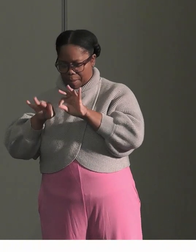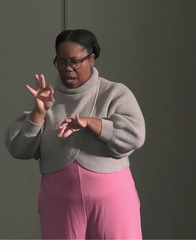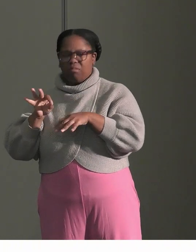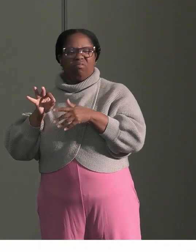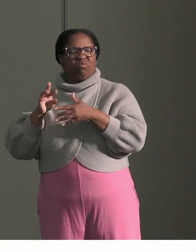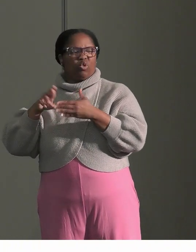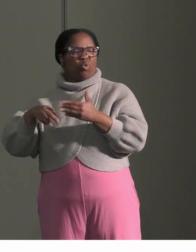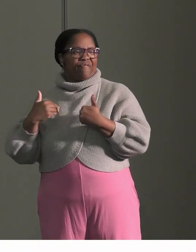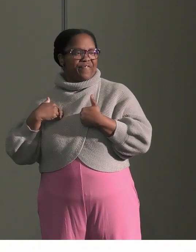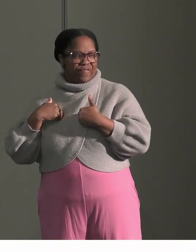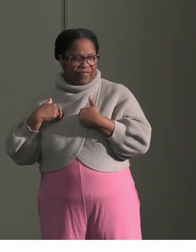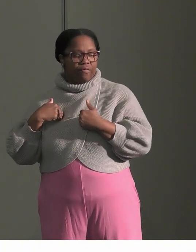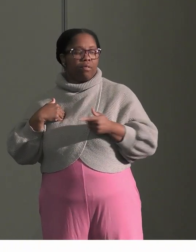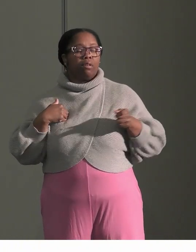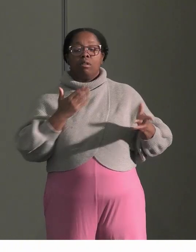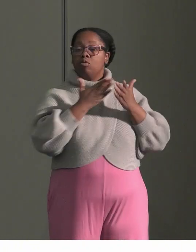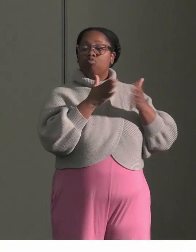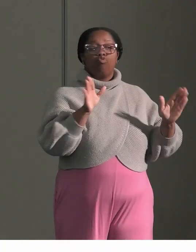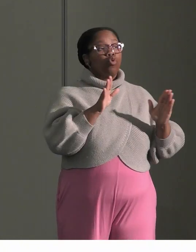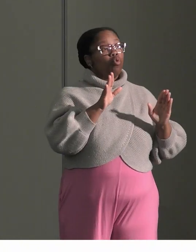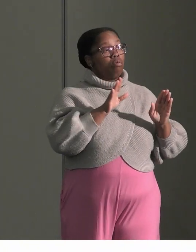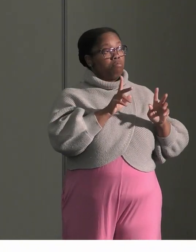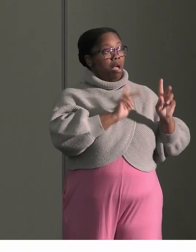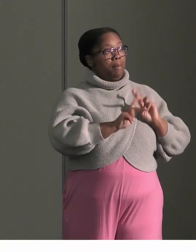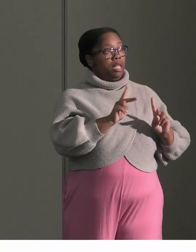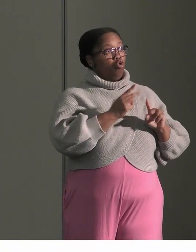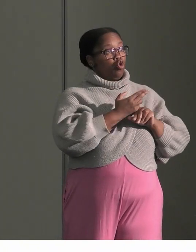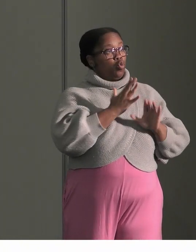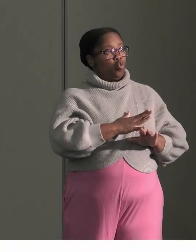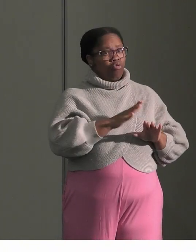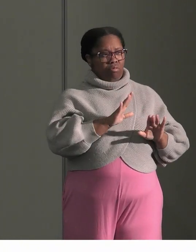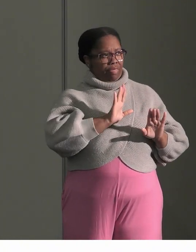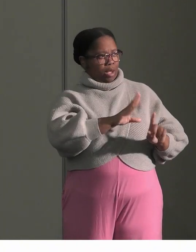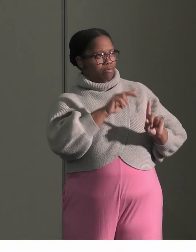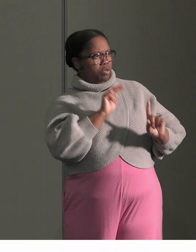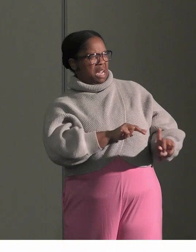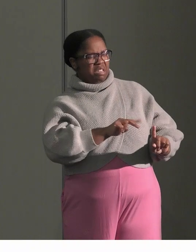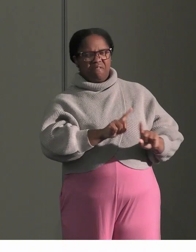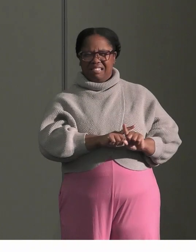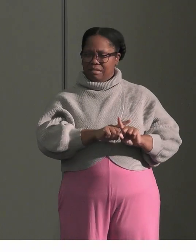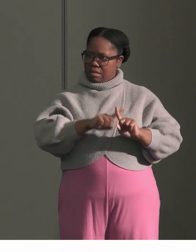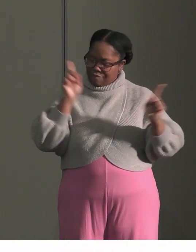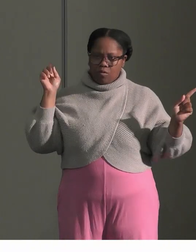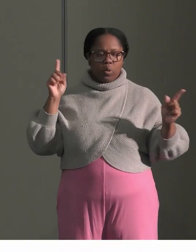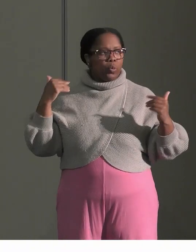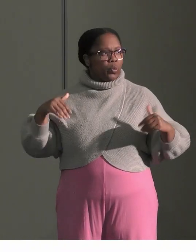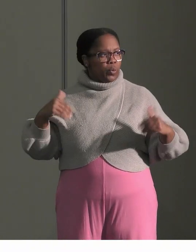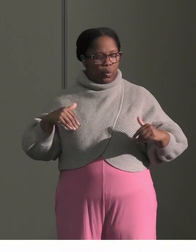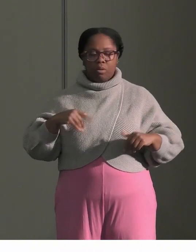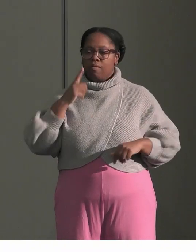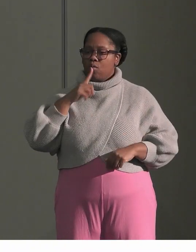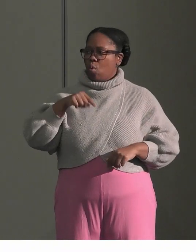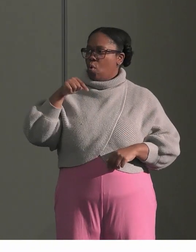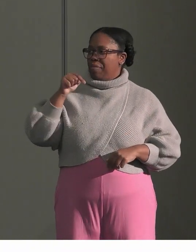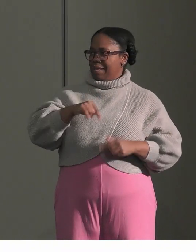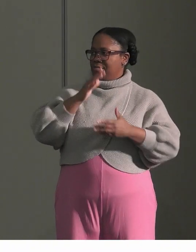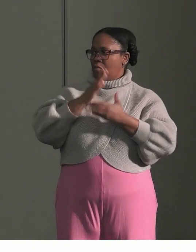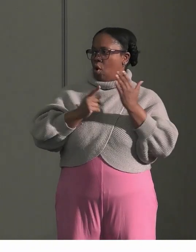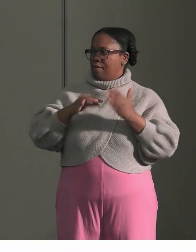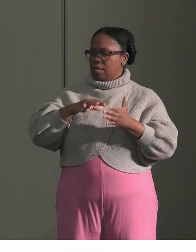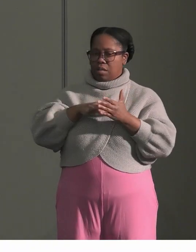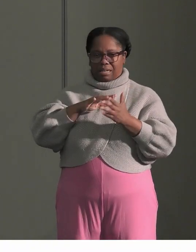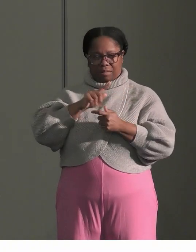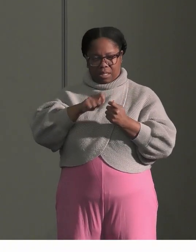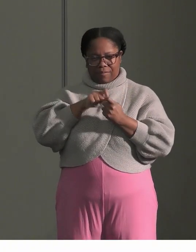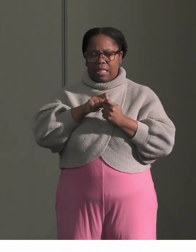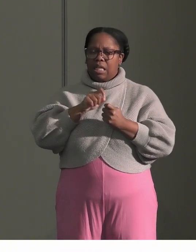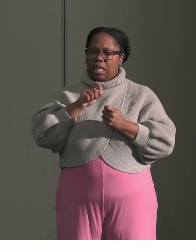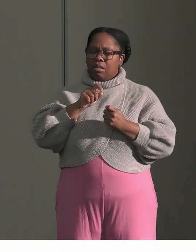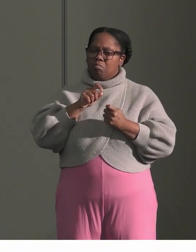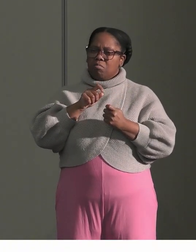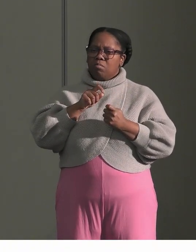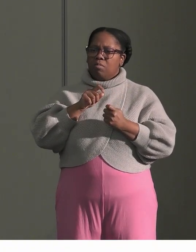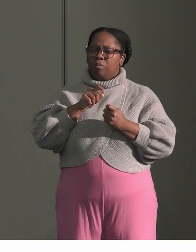Whereas the Gen Pop users tell a different story. This part. It speaks to the fact that